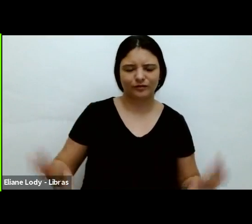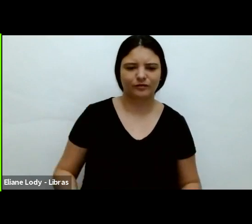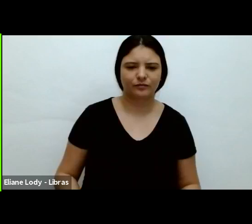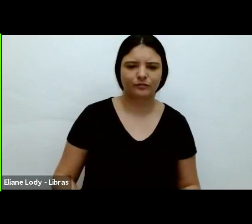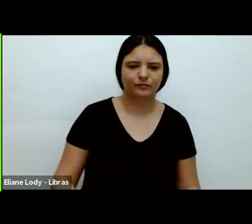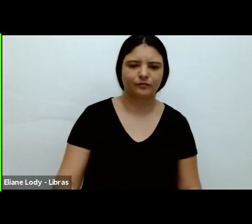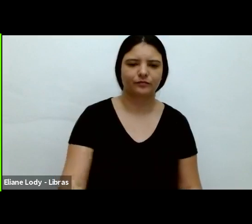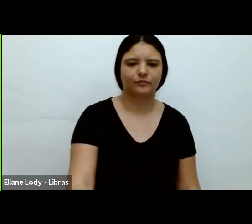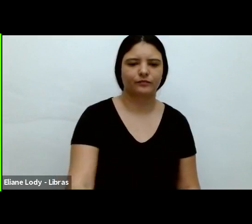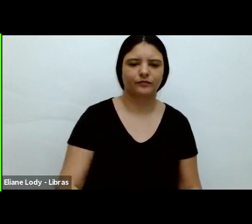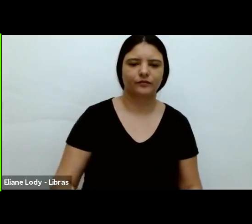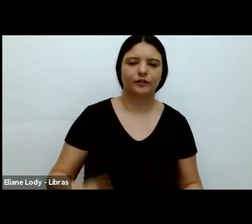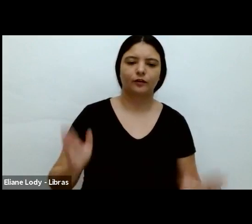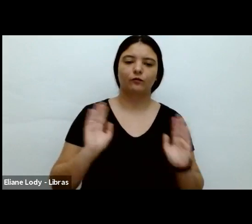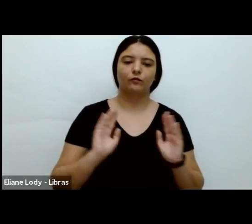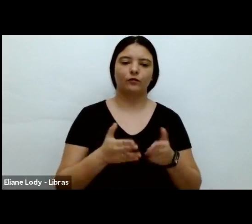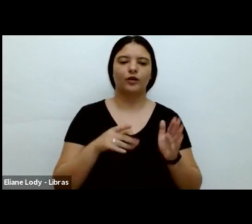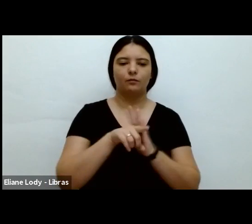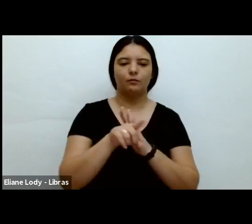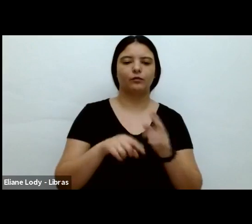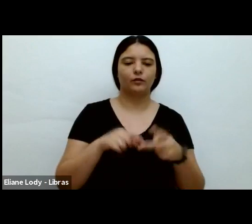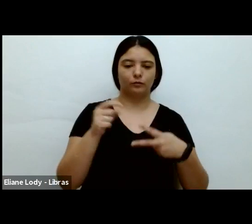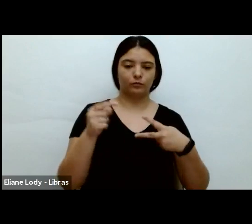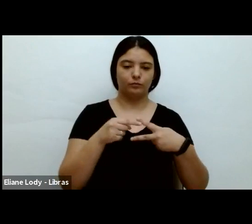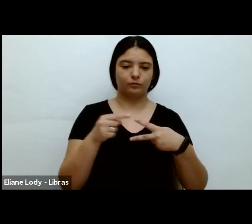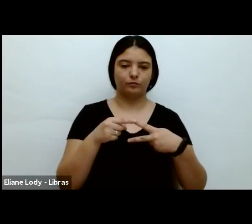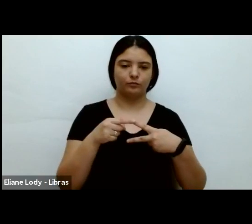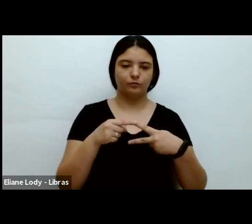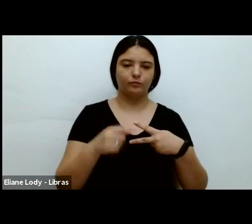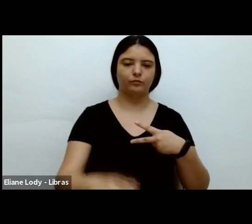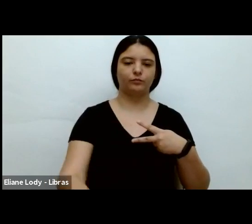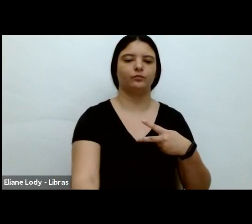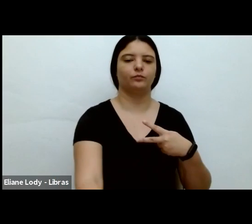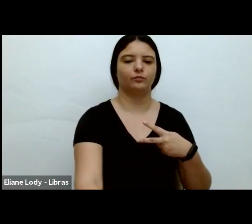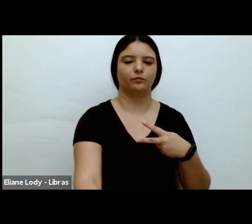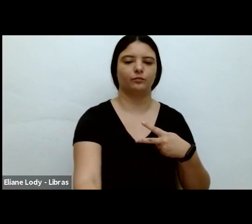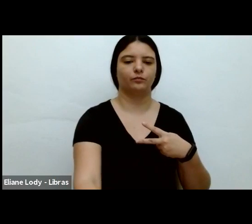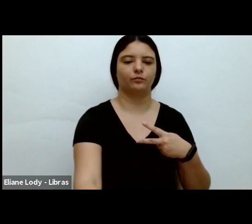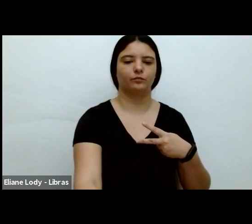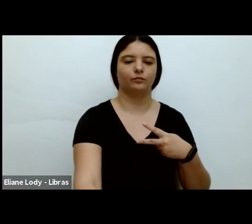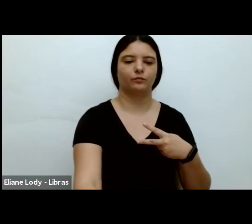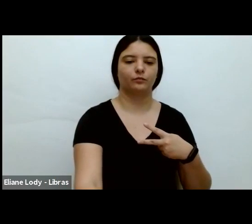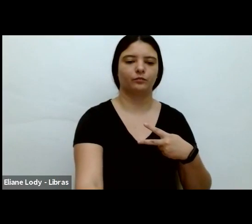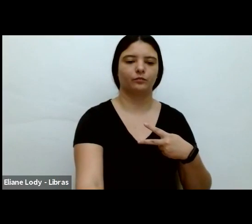'll focus on on the first focus on on the first ones. Yeah.